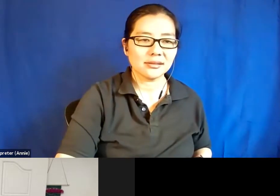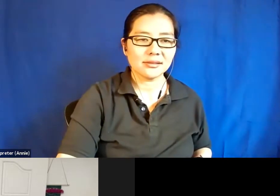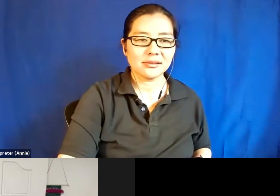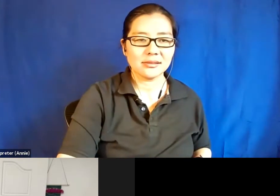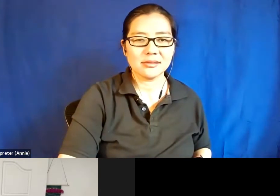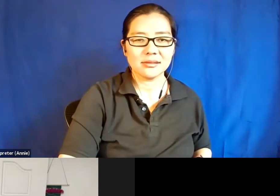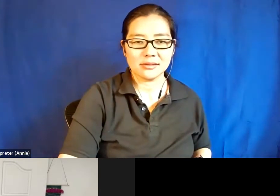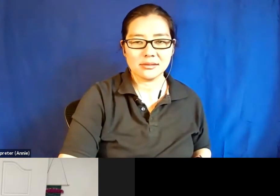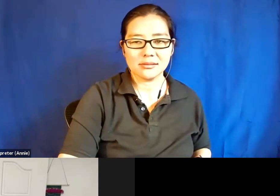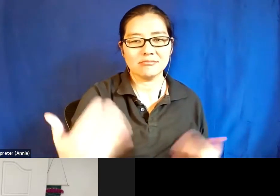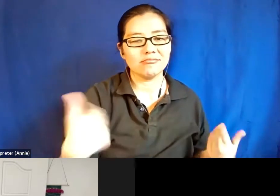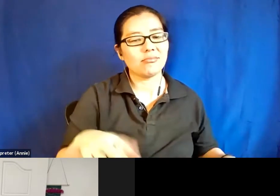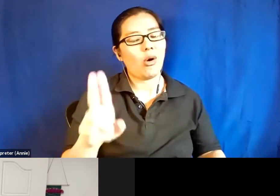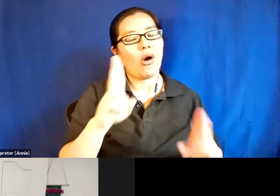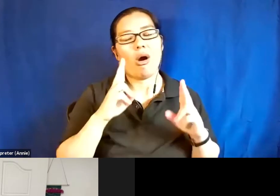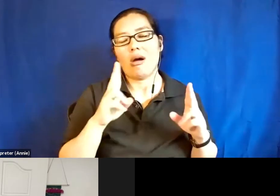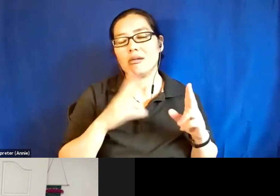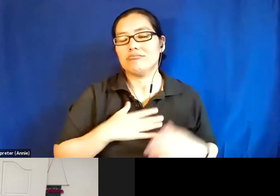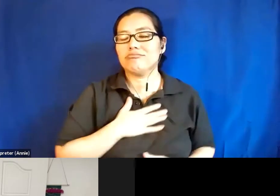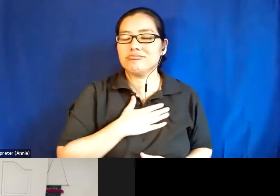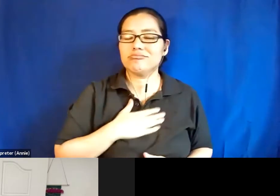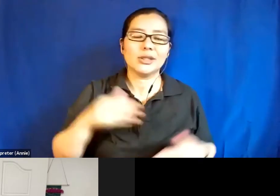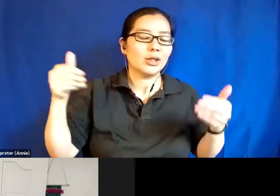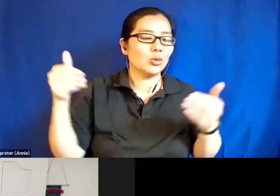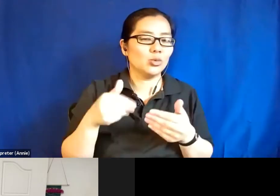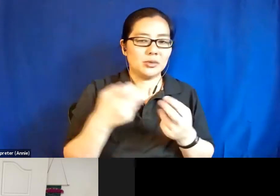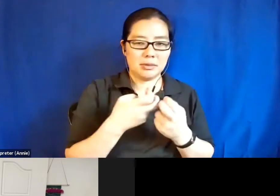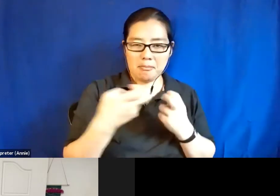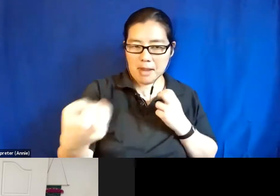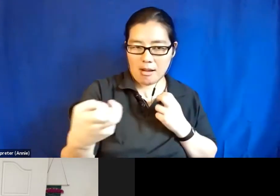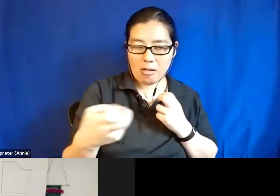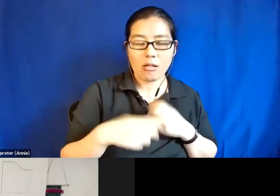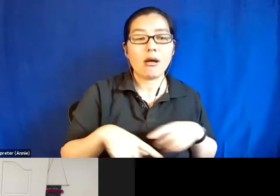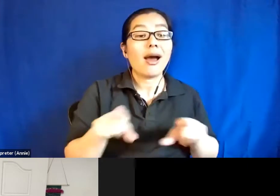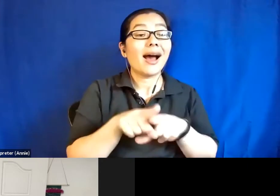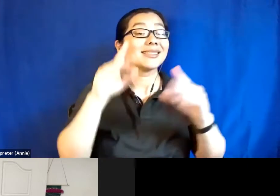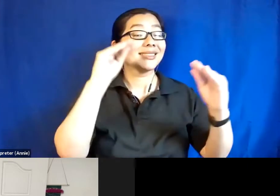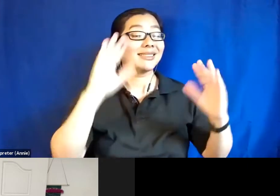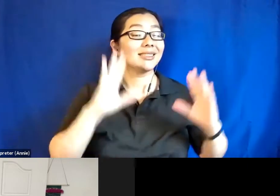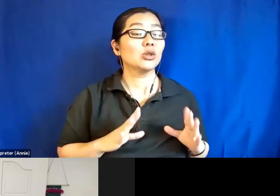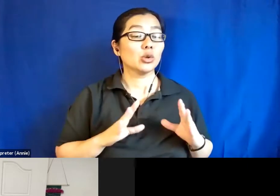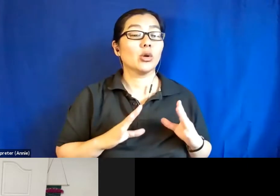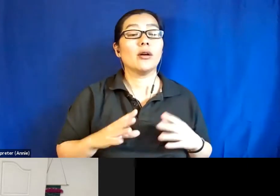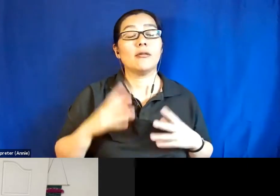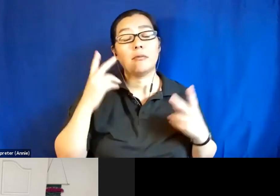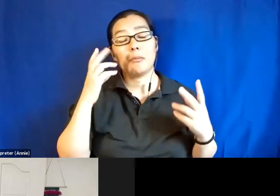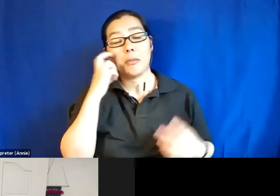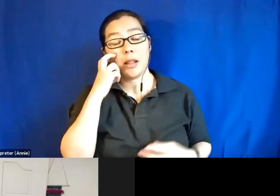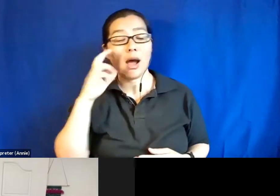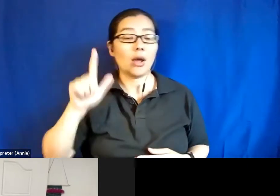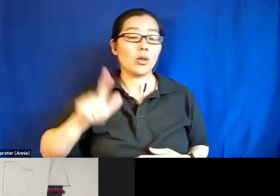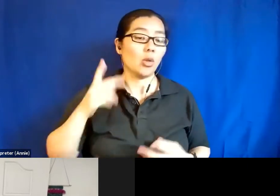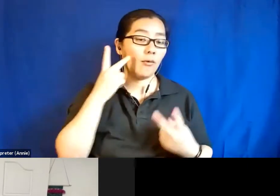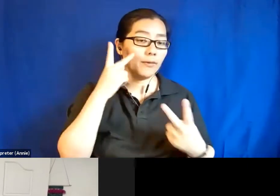honored and have the pleasure of introducing this panel as a teacher of blind and low vision students I have seen